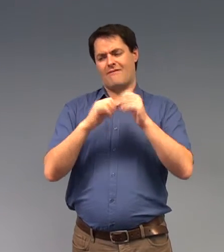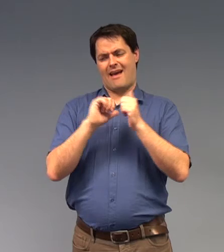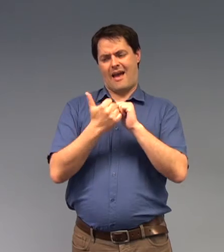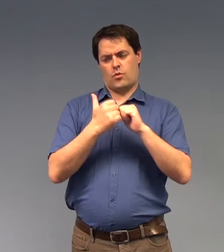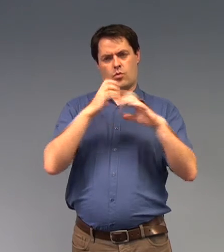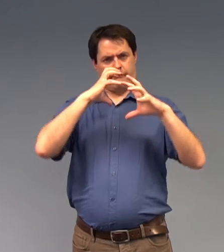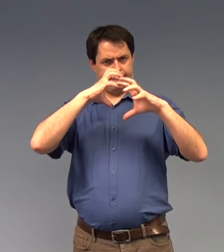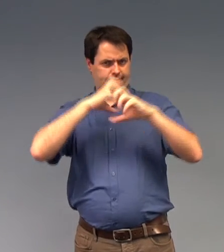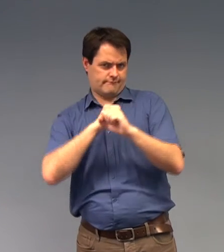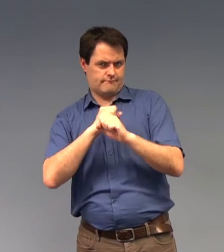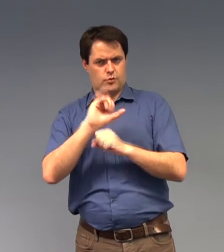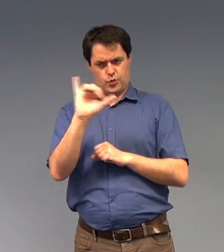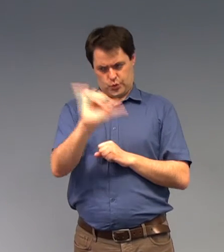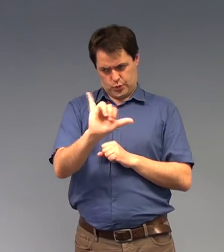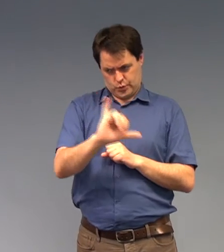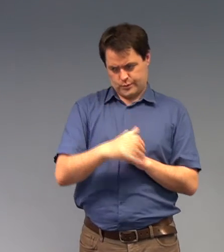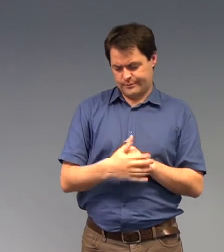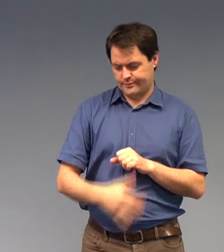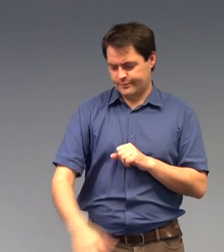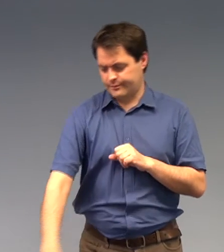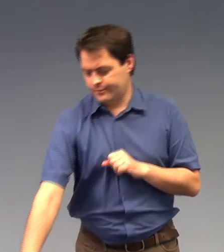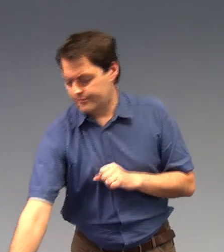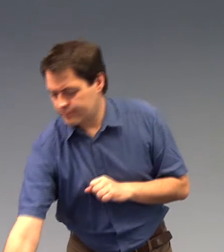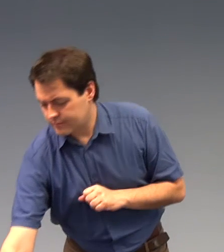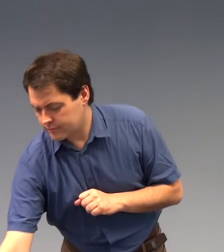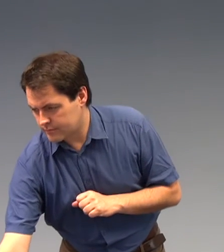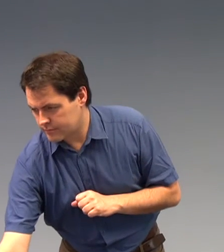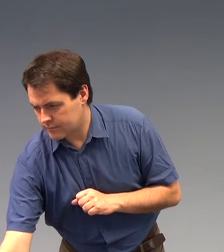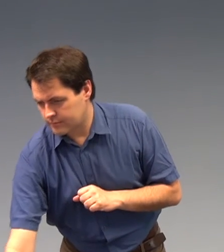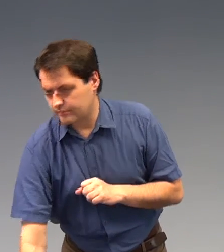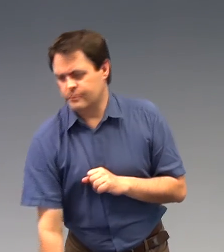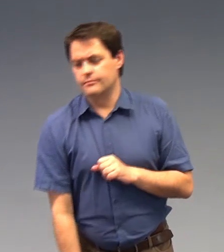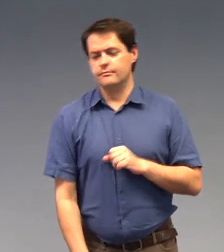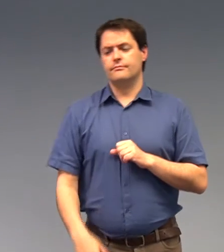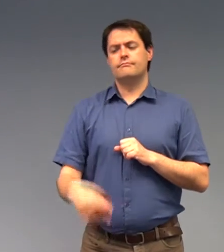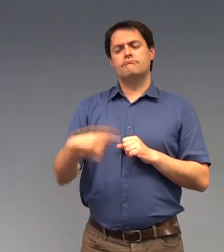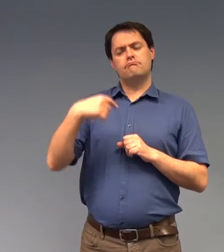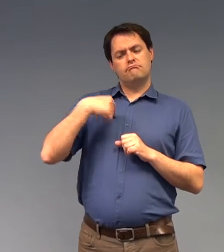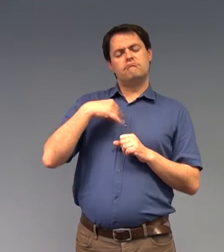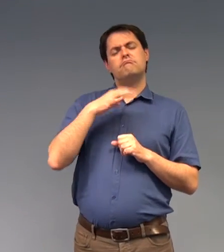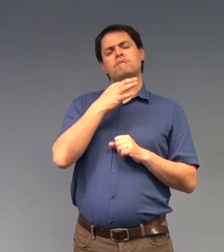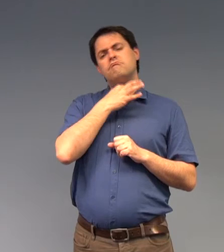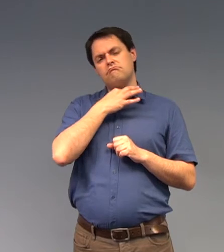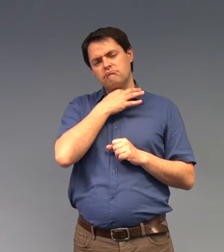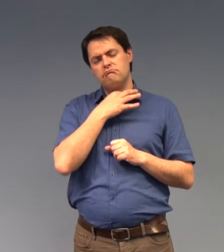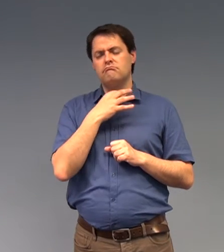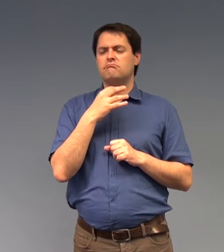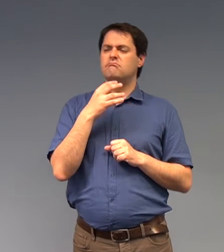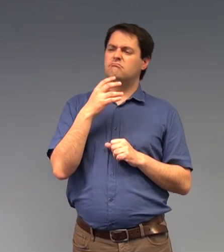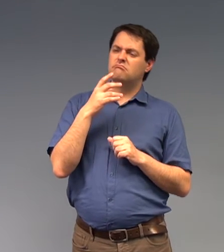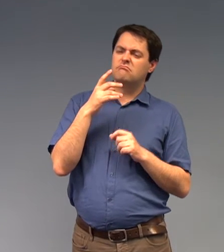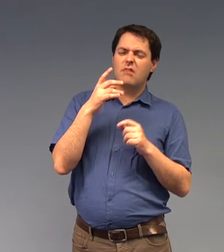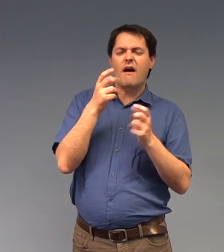I have a final example of implicature or an impoverishment of explicature to an implicature.